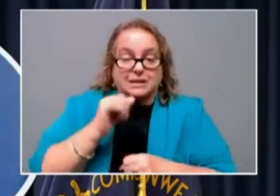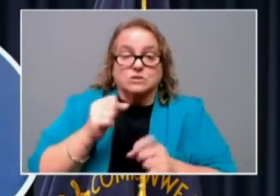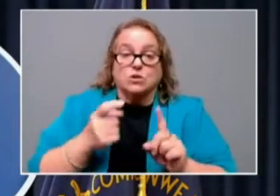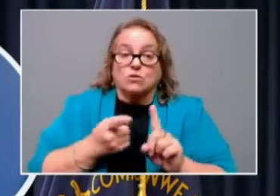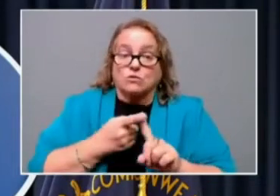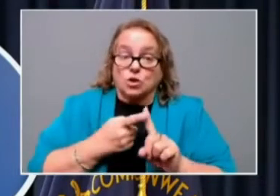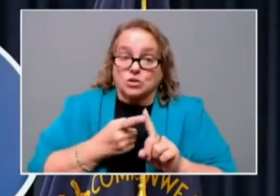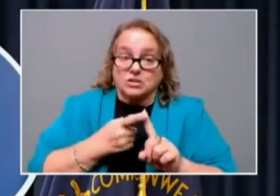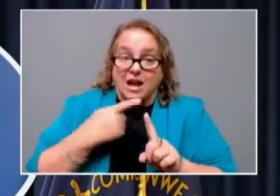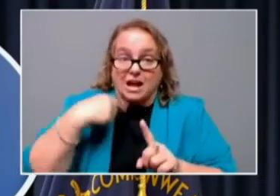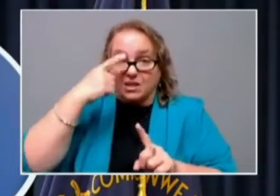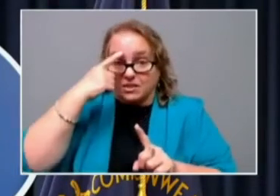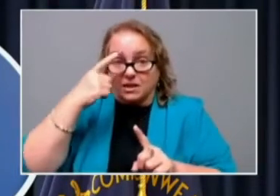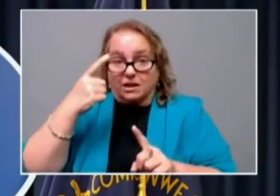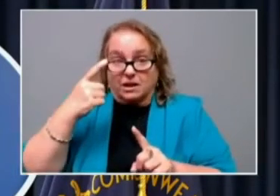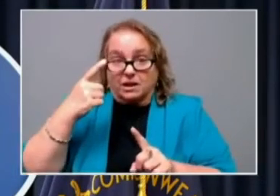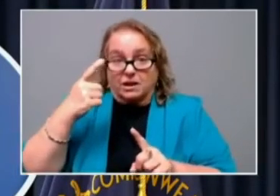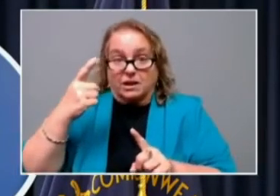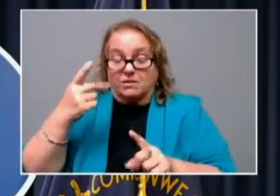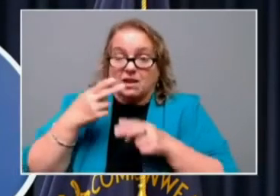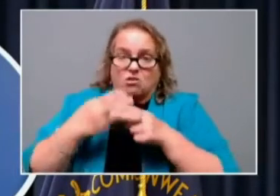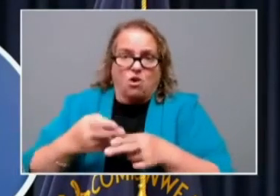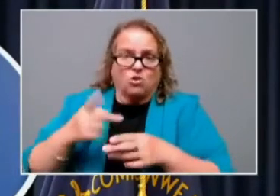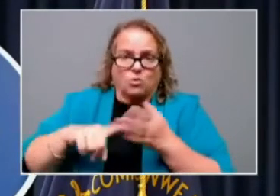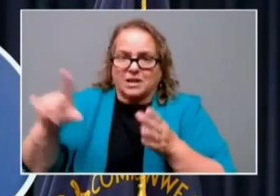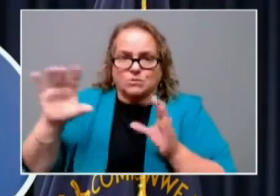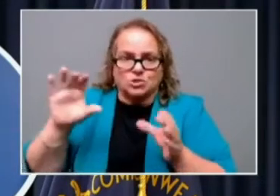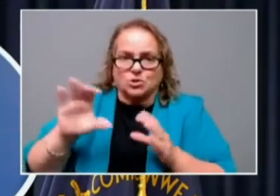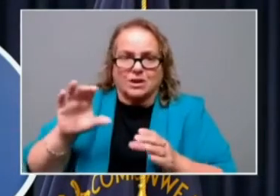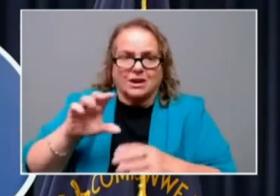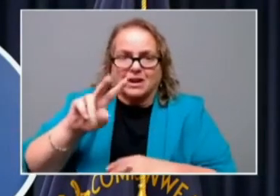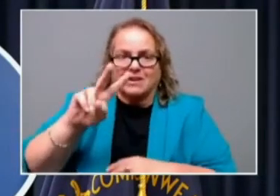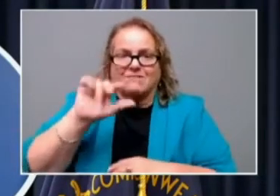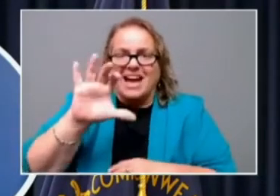he's doing and I think they called it to a vaccine mandate isn't accurate. It